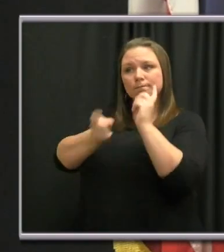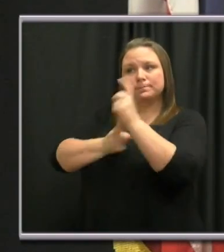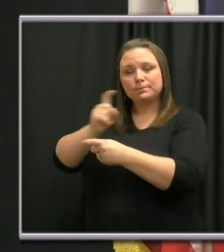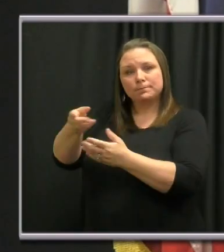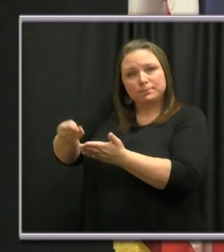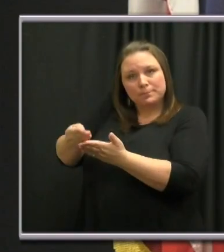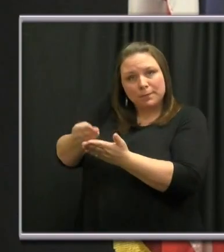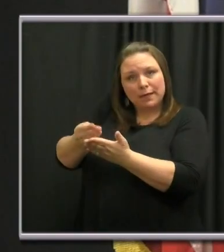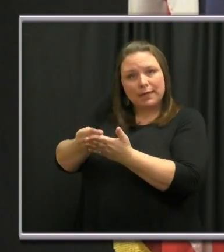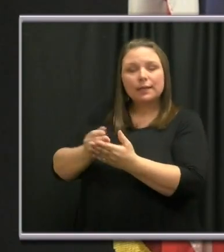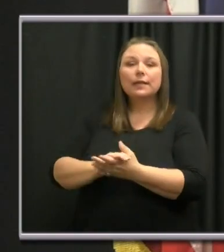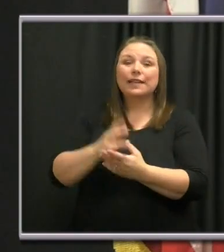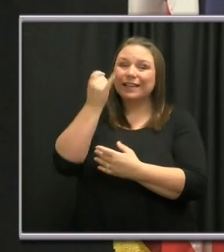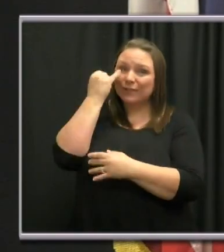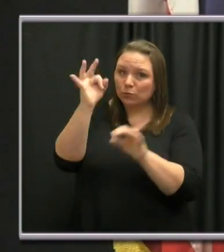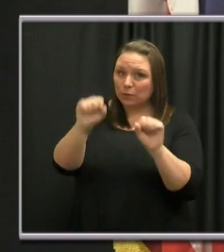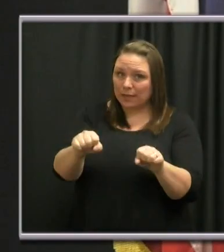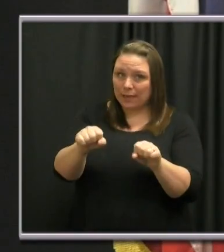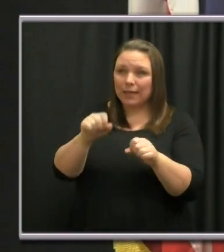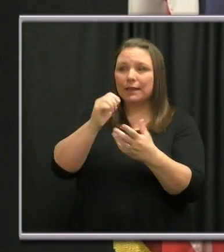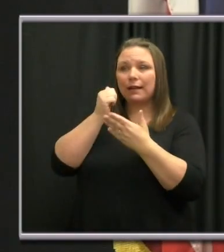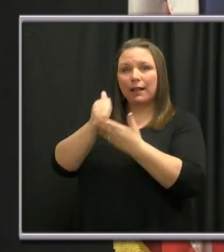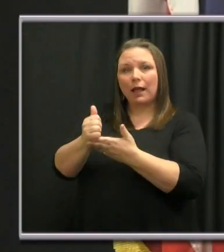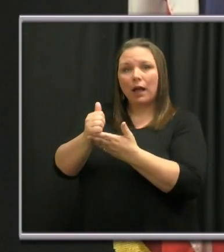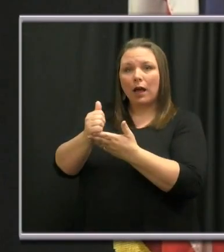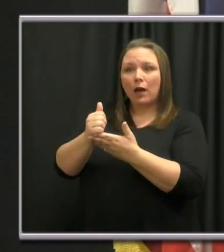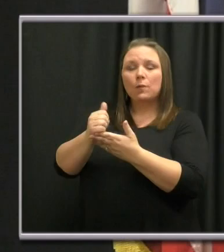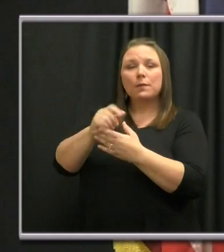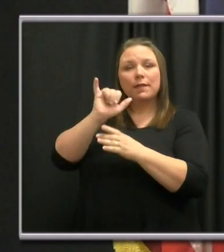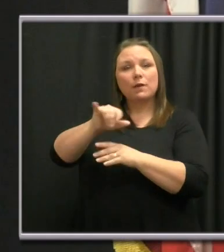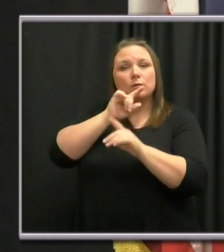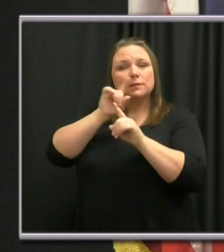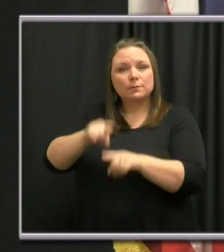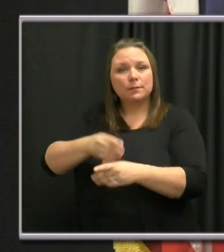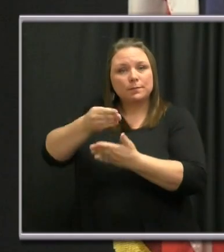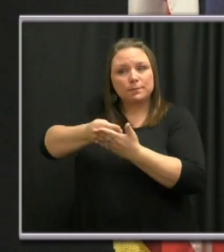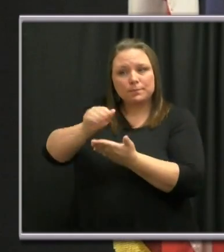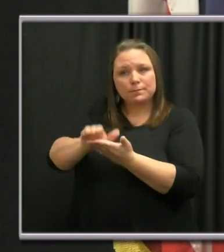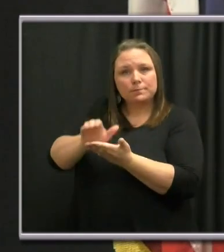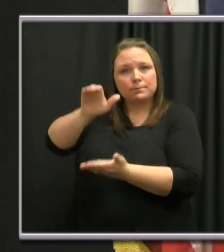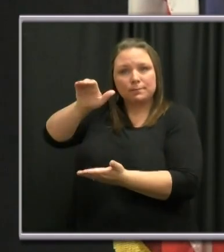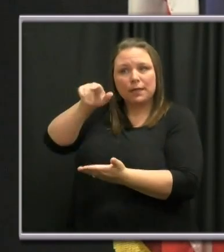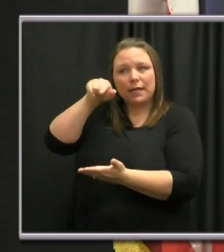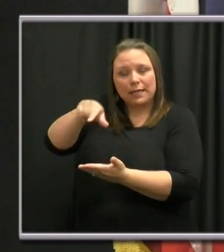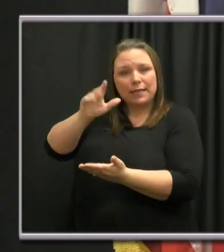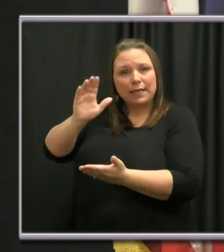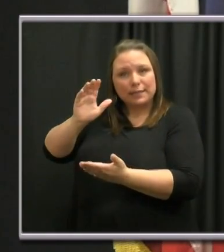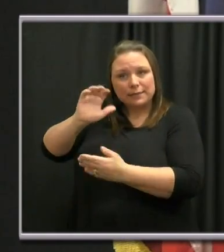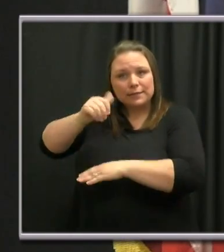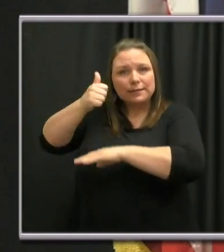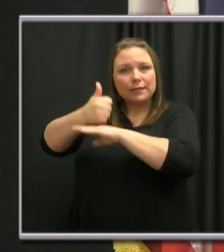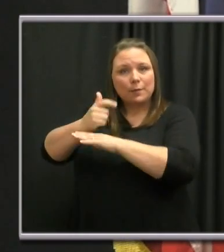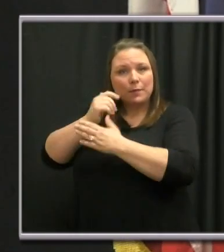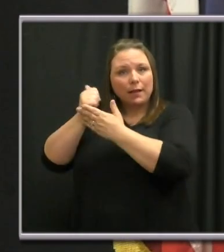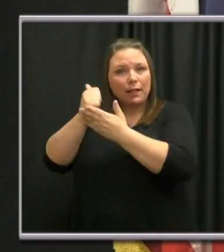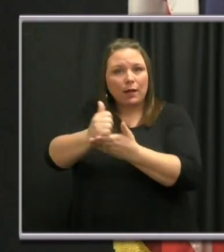NINETEEN DOT NATIONAL DOT GOV TO MAKE A CONTRIBUTION. AS YOU ARE ABLE TO THE CODE NINETEEN